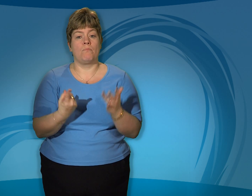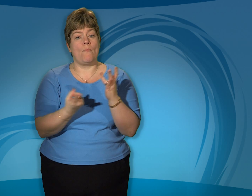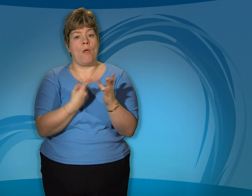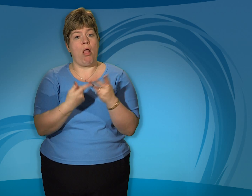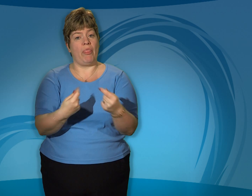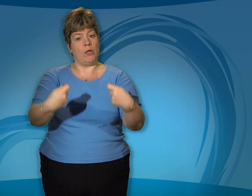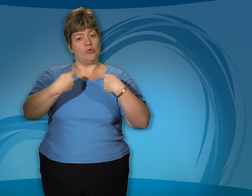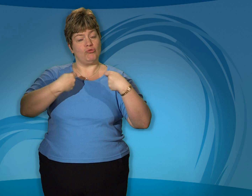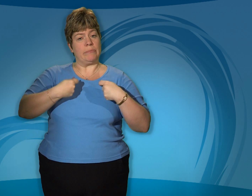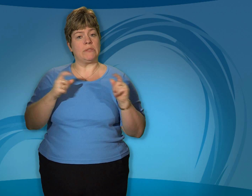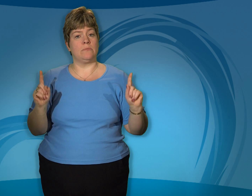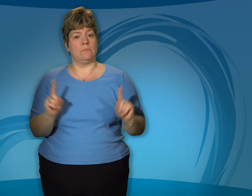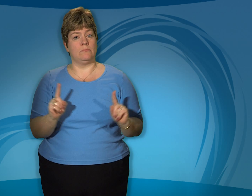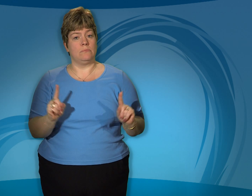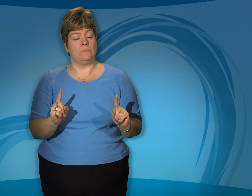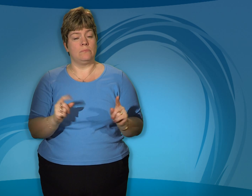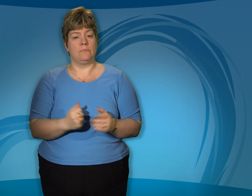Alternative treatments